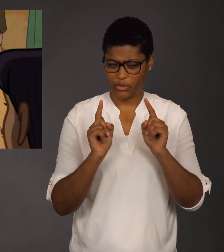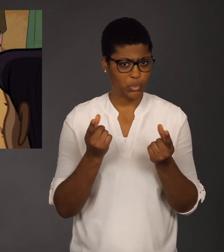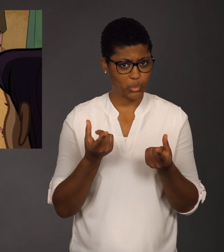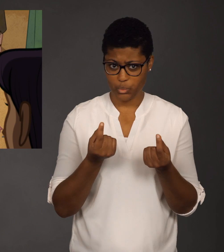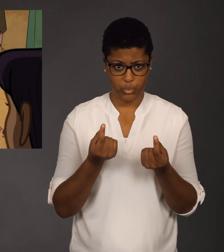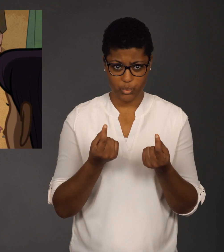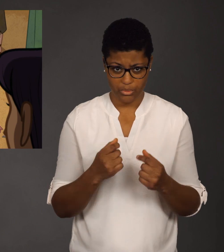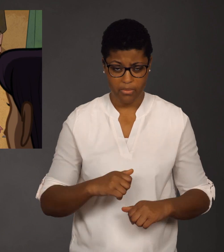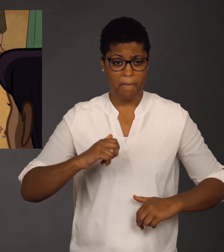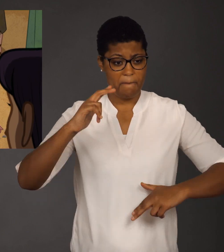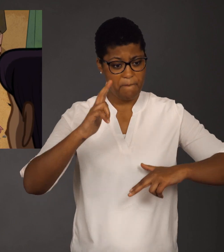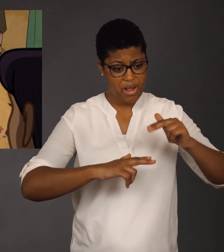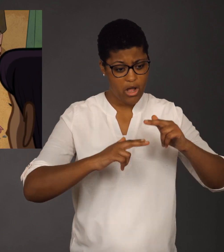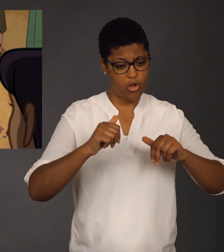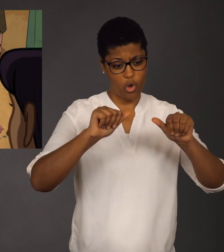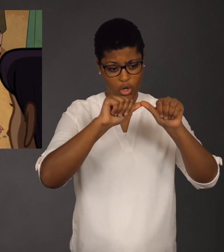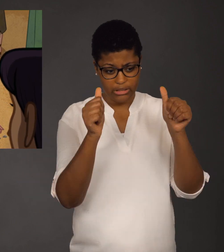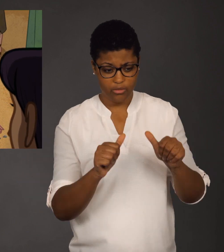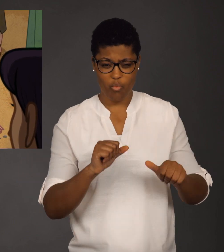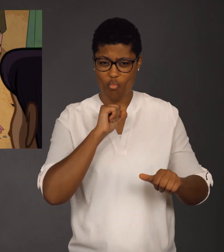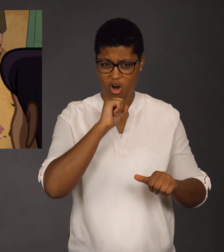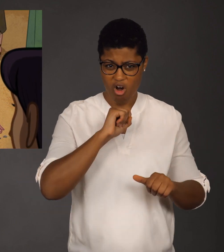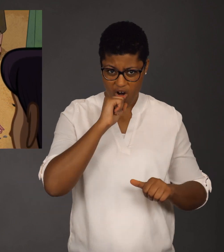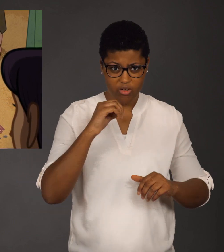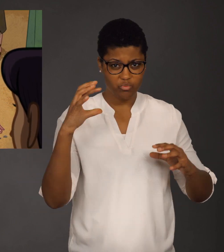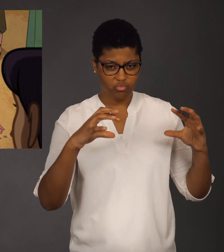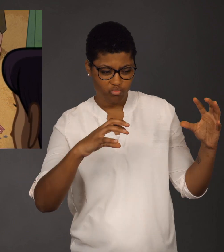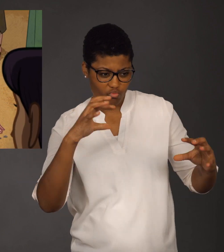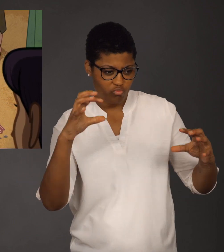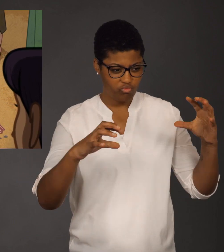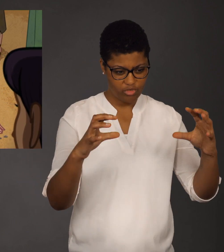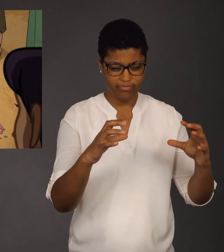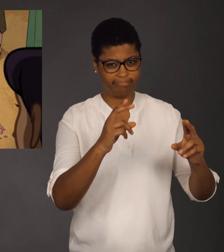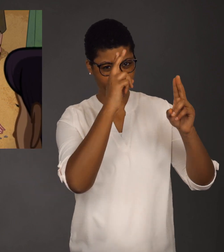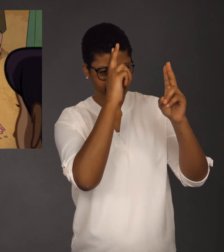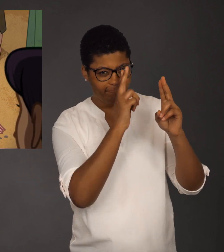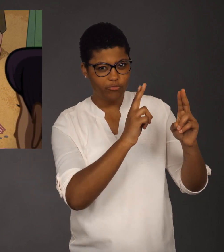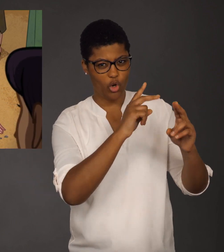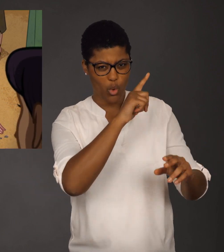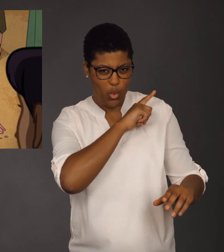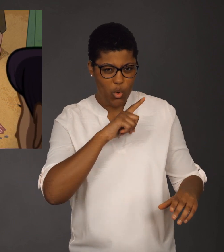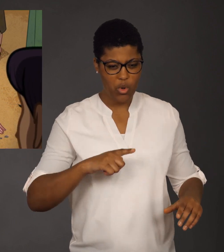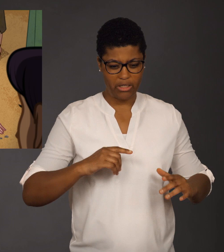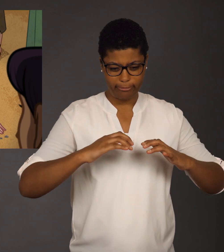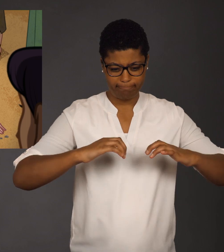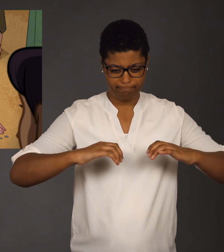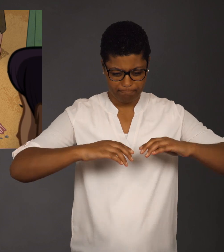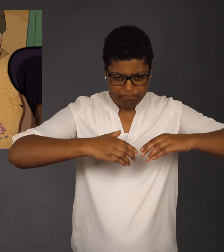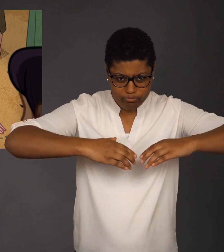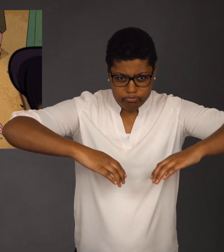Then it was Elijah's turn. He built an altar to the Lord, dug a trench around the altar,